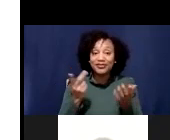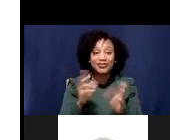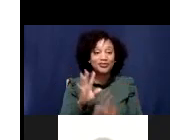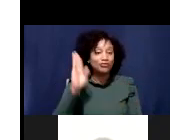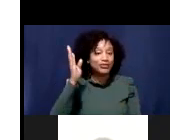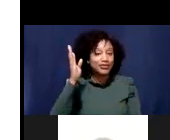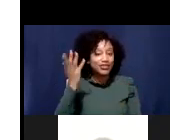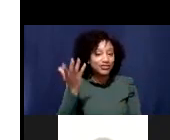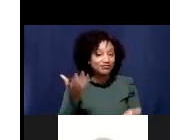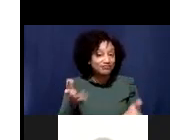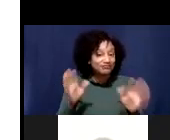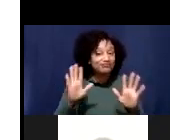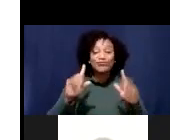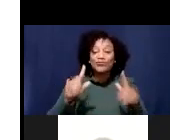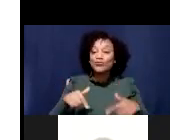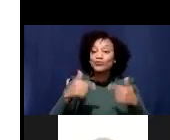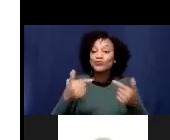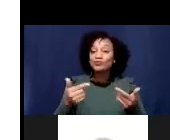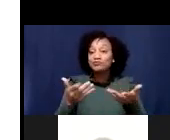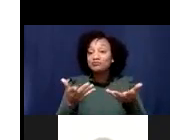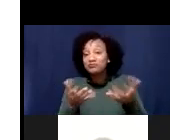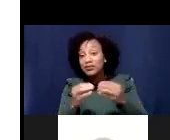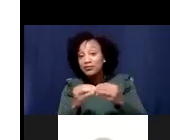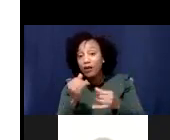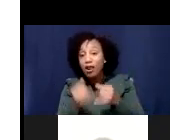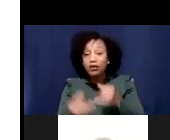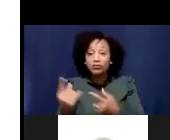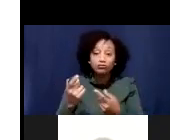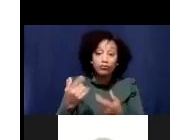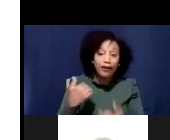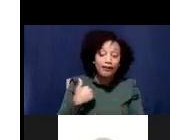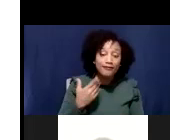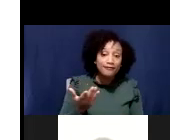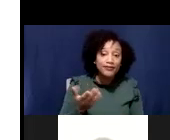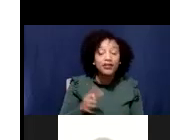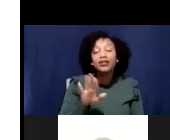so I will open it up to any additional final questions. Keep in mind you can go